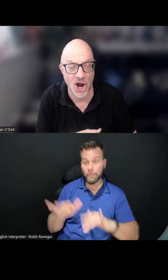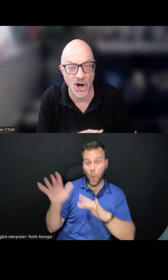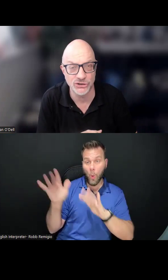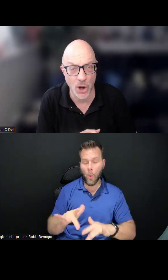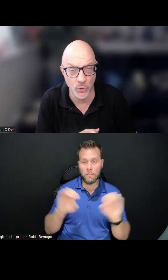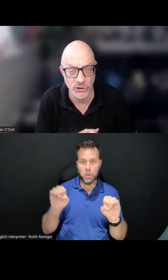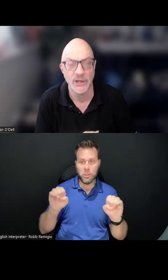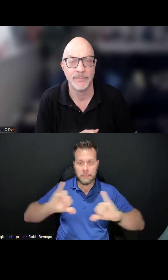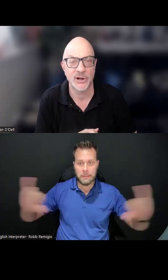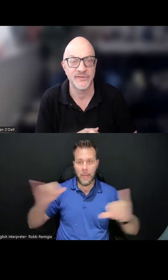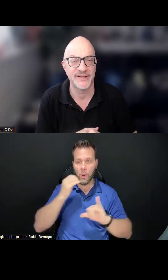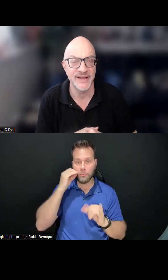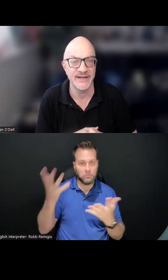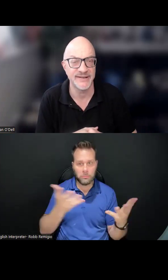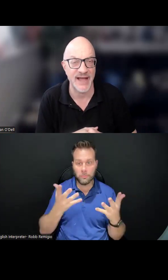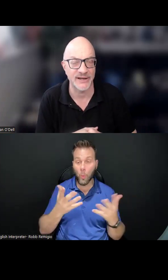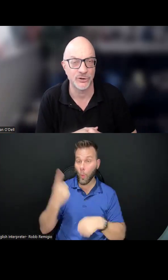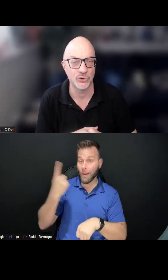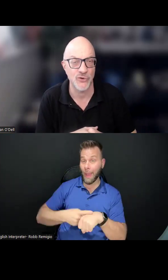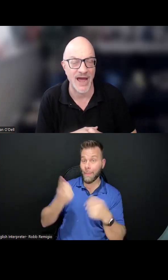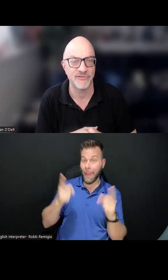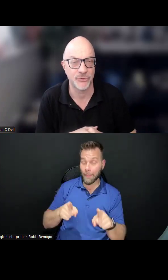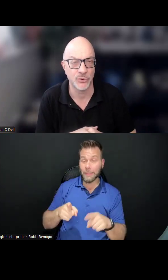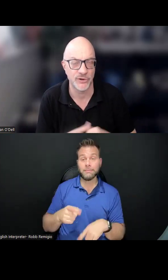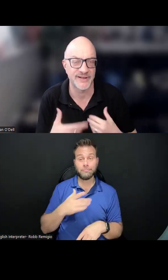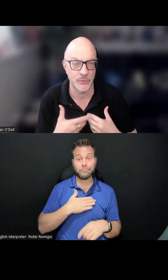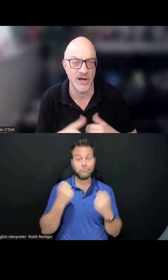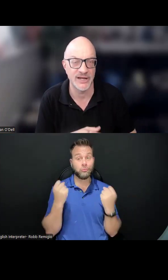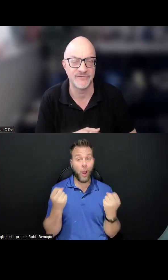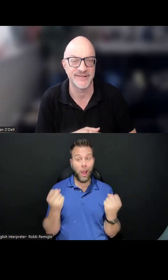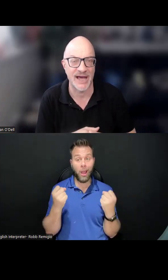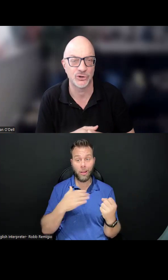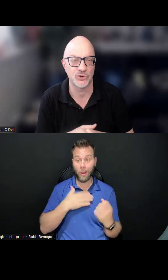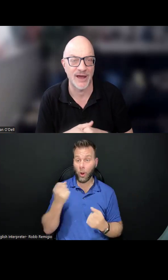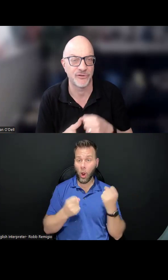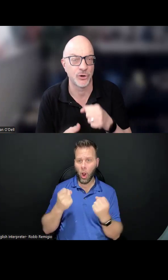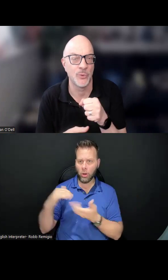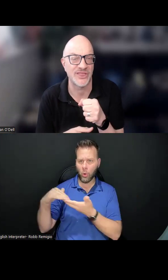water; there's a snow emergency. I once got my car towed because the city decided to